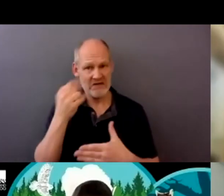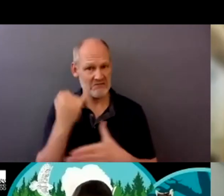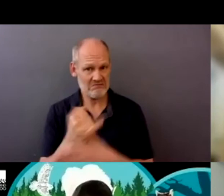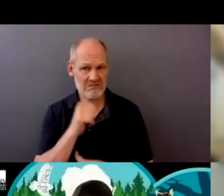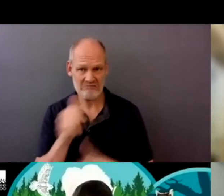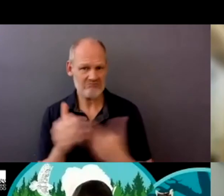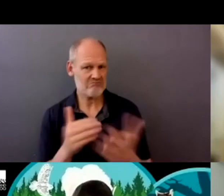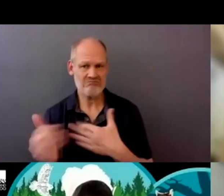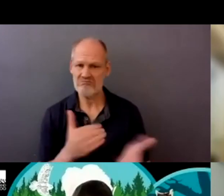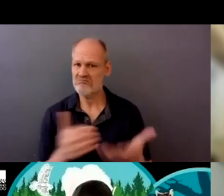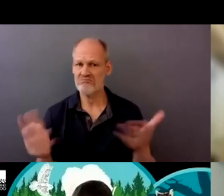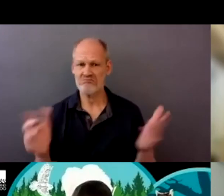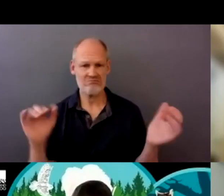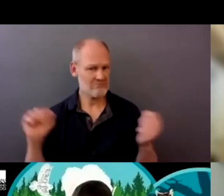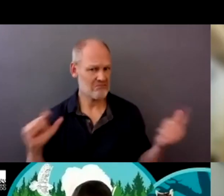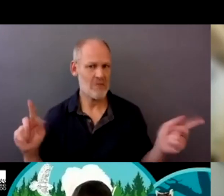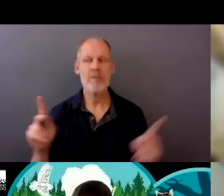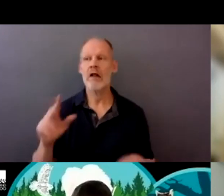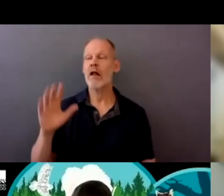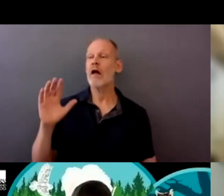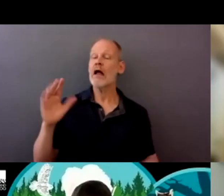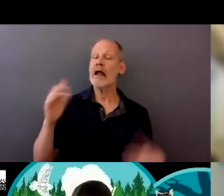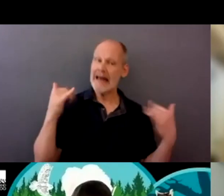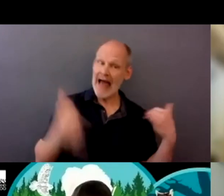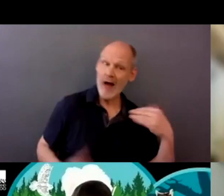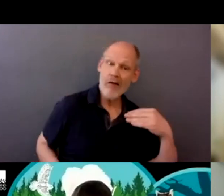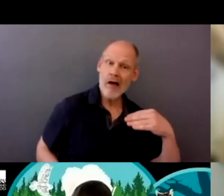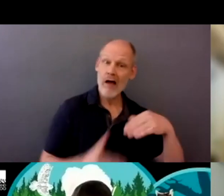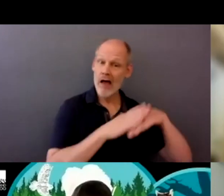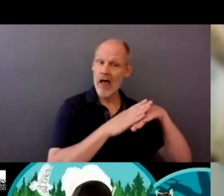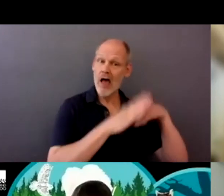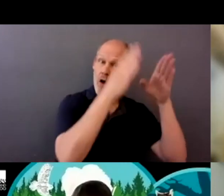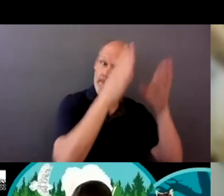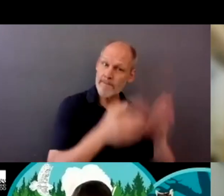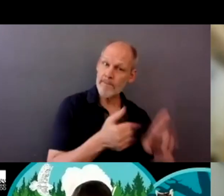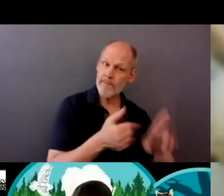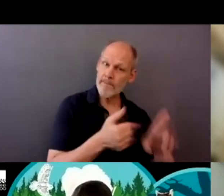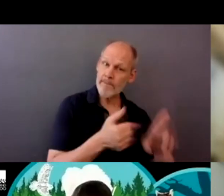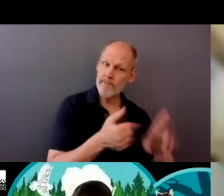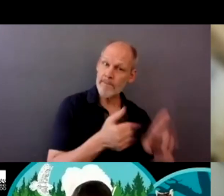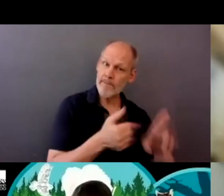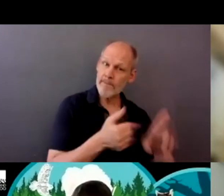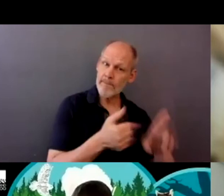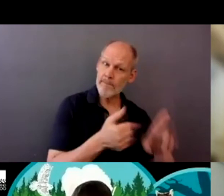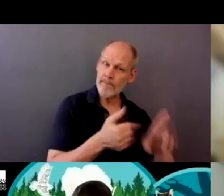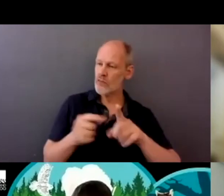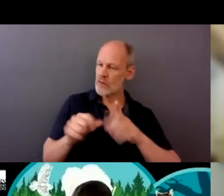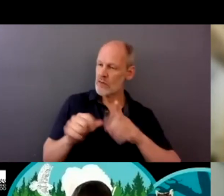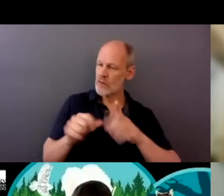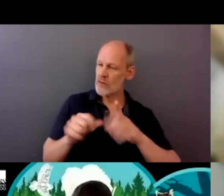but start to ask questions and fill in pieces. Just by having a description and not by somebody